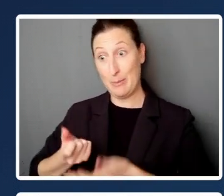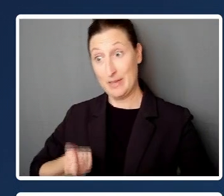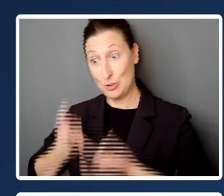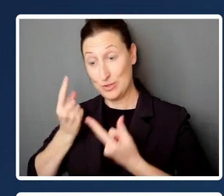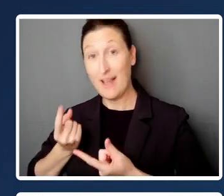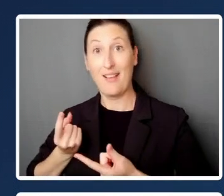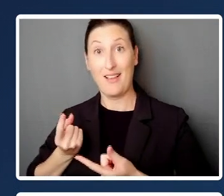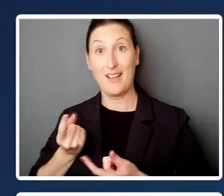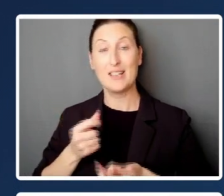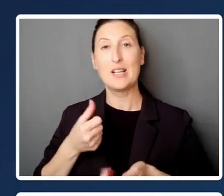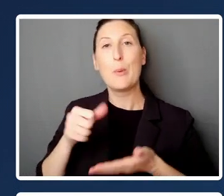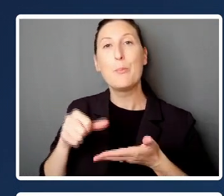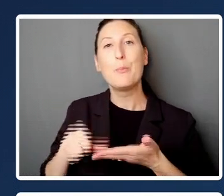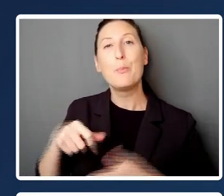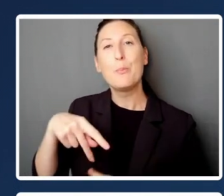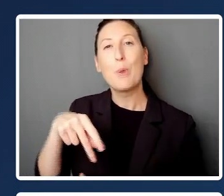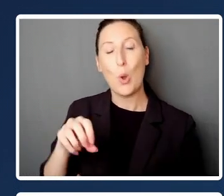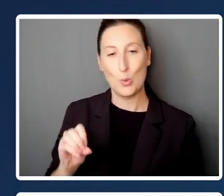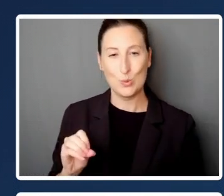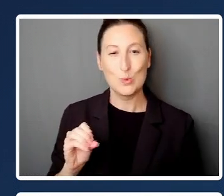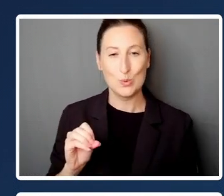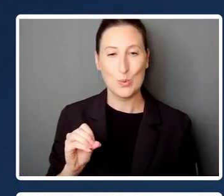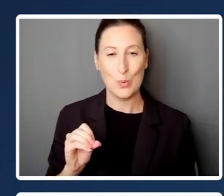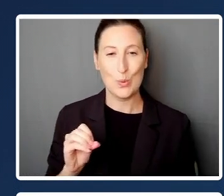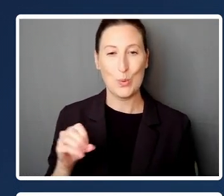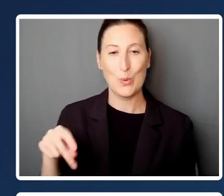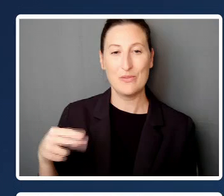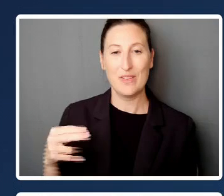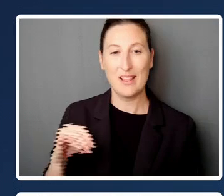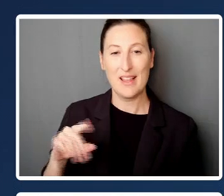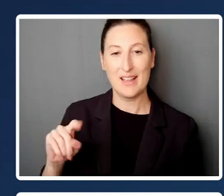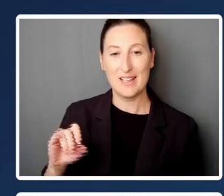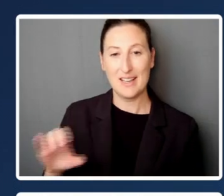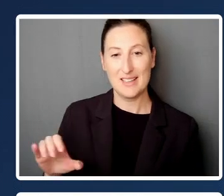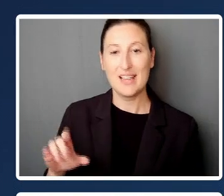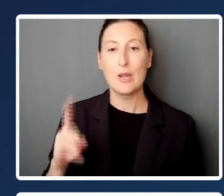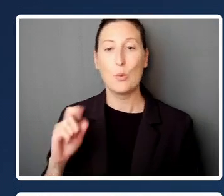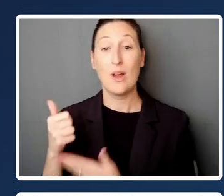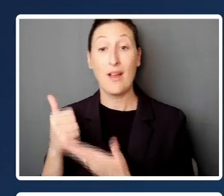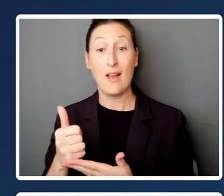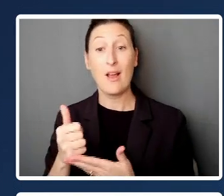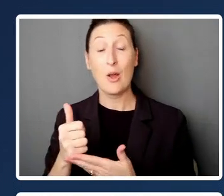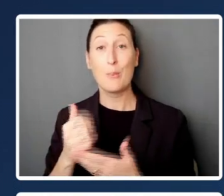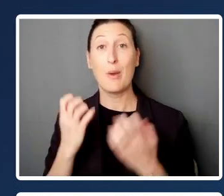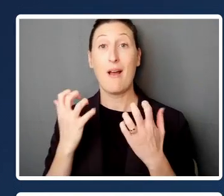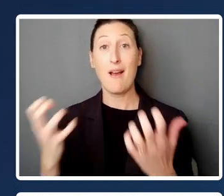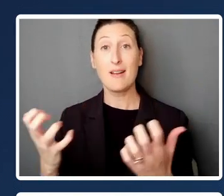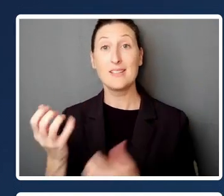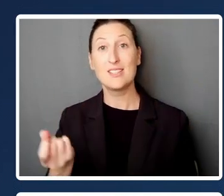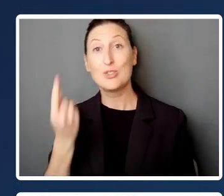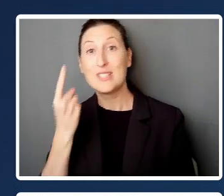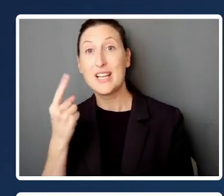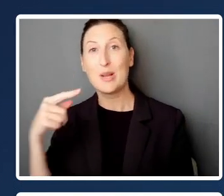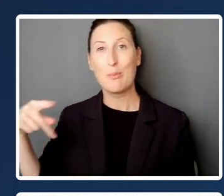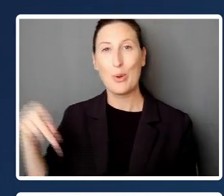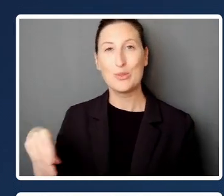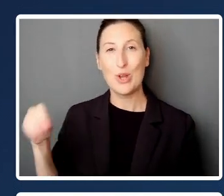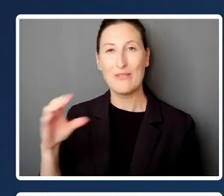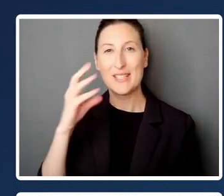and inspire its audiences on the breadth of American experiences. Next slide, please.